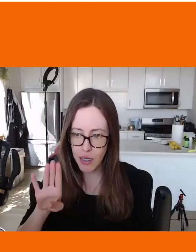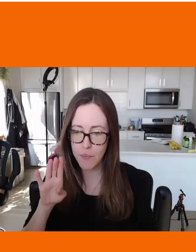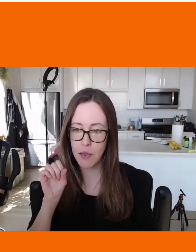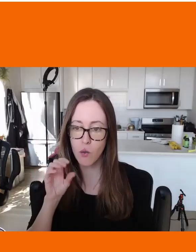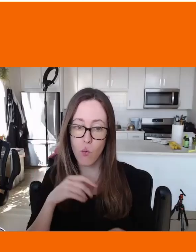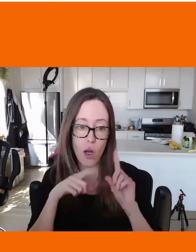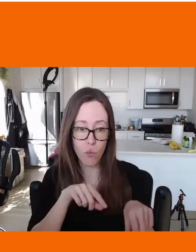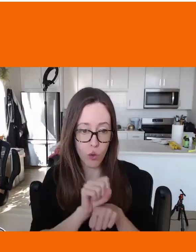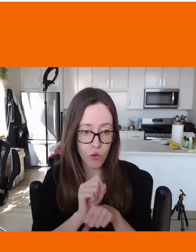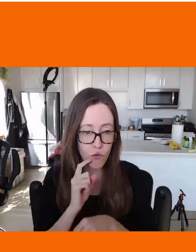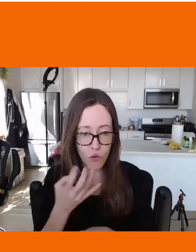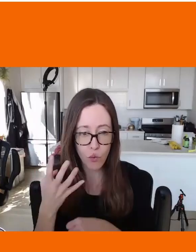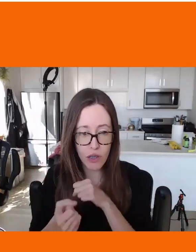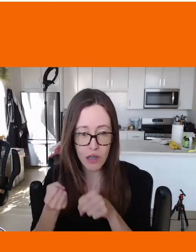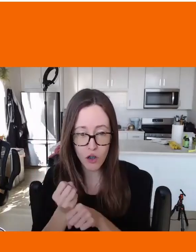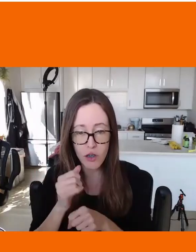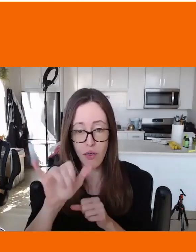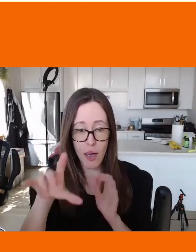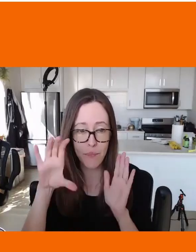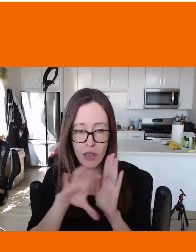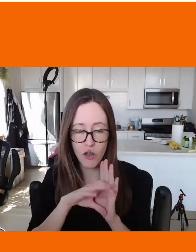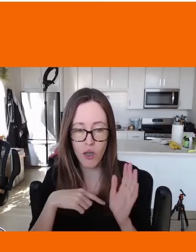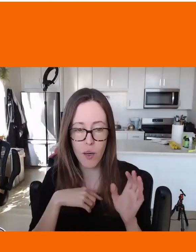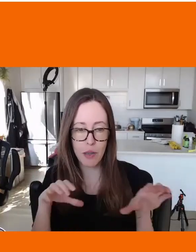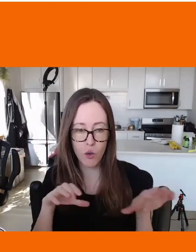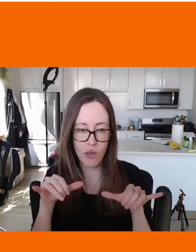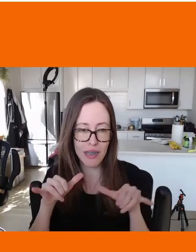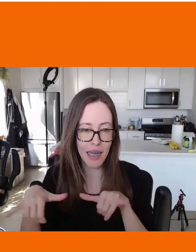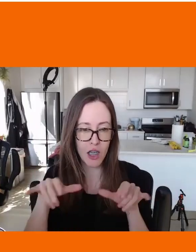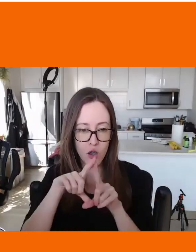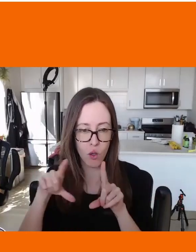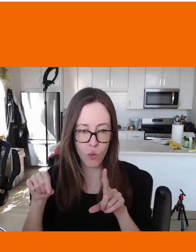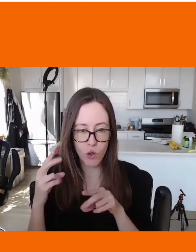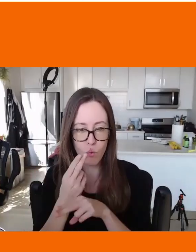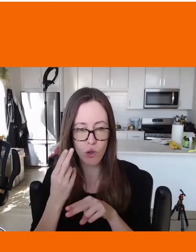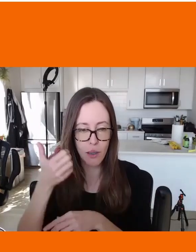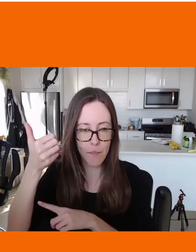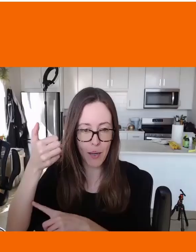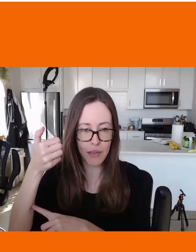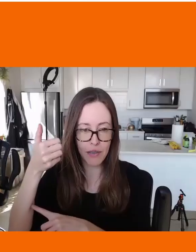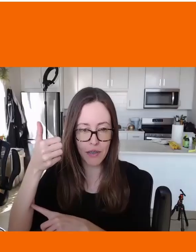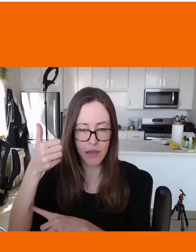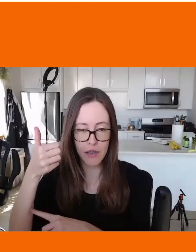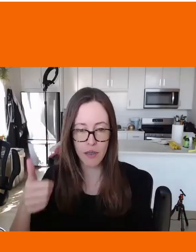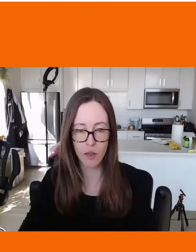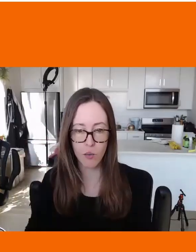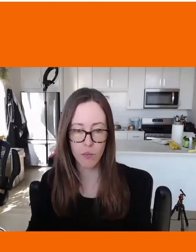Cancer Research Lab, where I went to work for a few years after I graduated. This is a picture of me doing pipetting work.